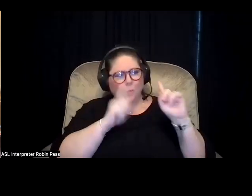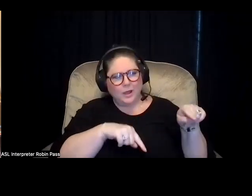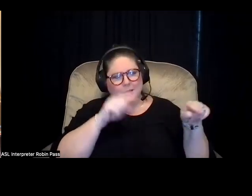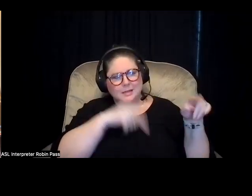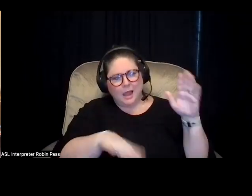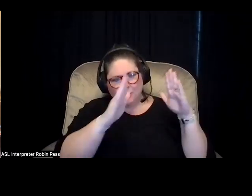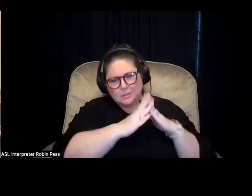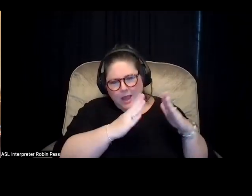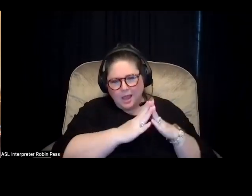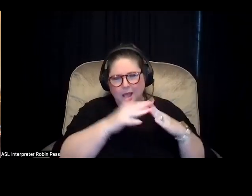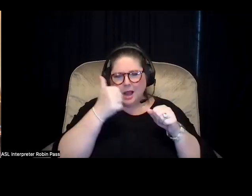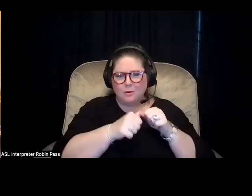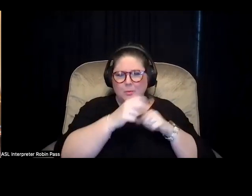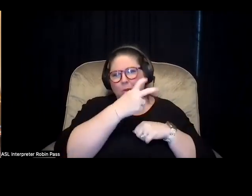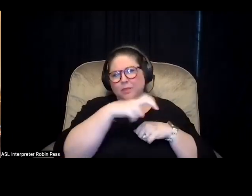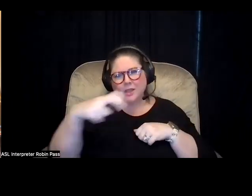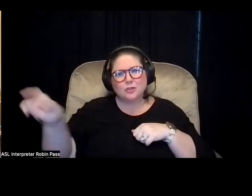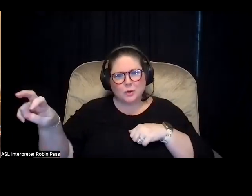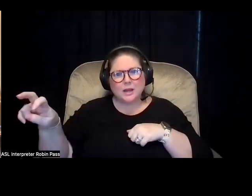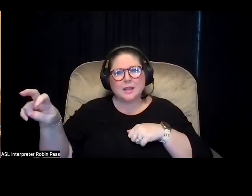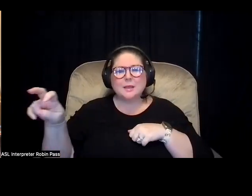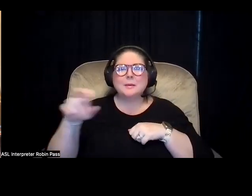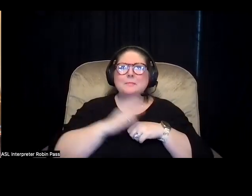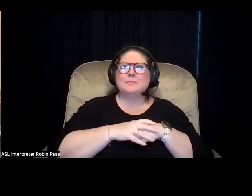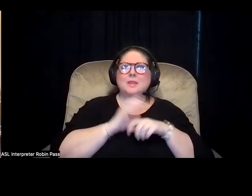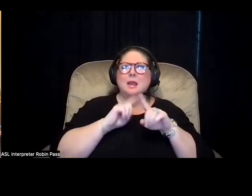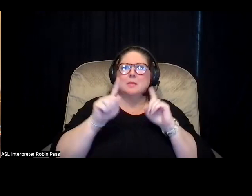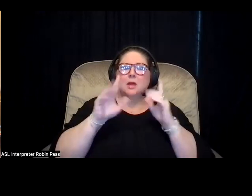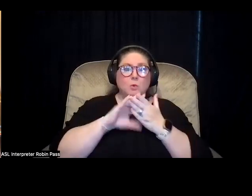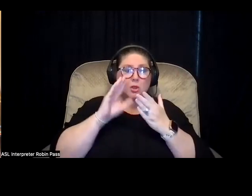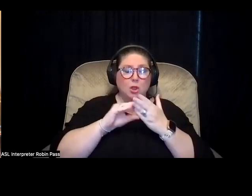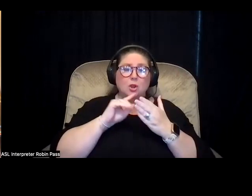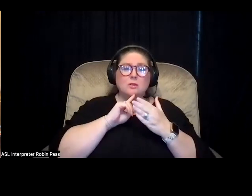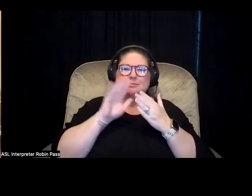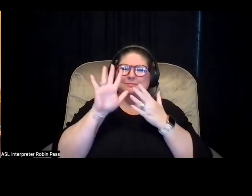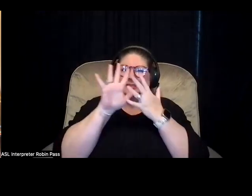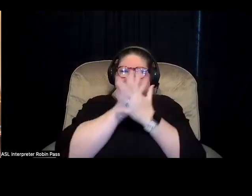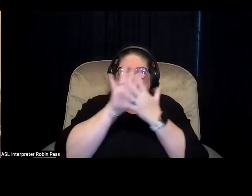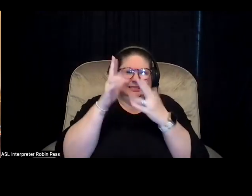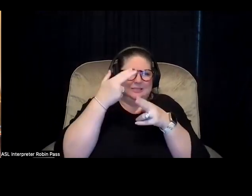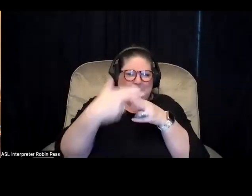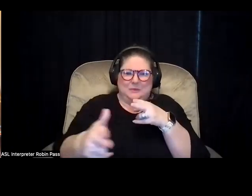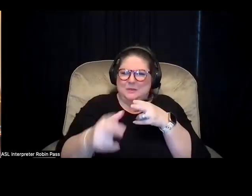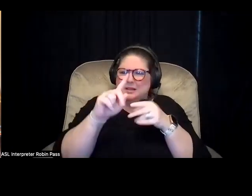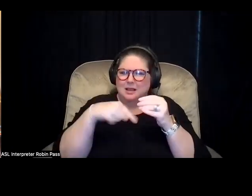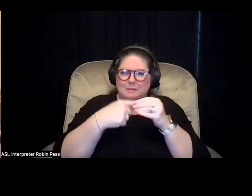because of the field trips but we learned very like a blurb about uh there was an incident on an